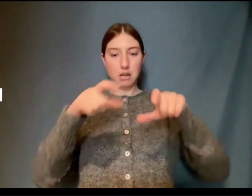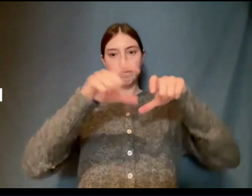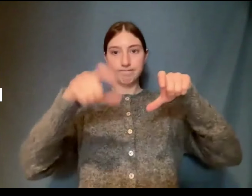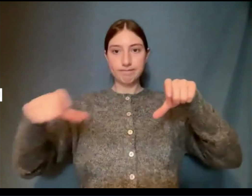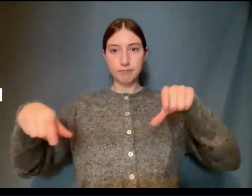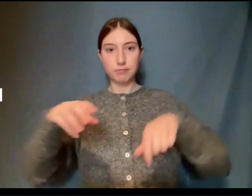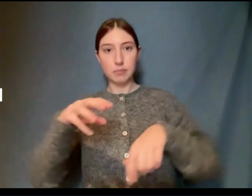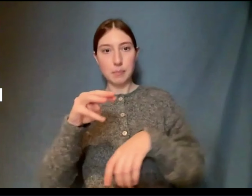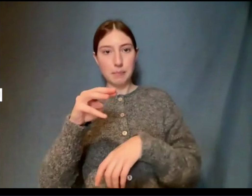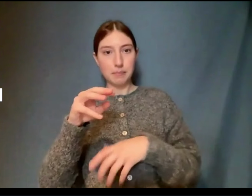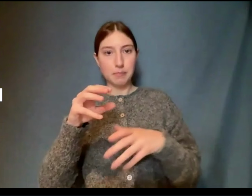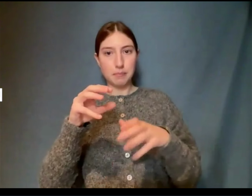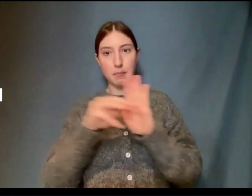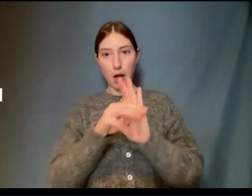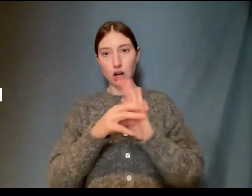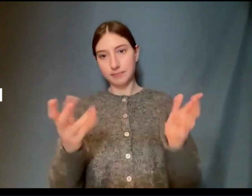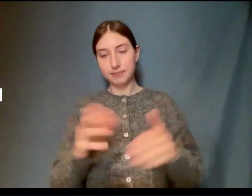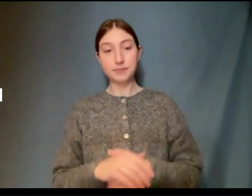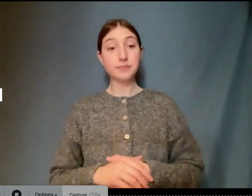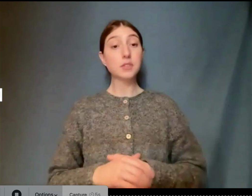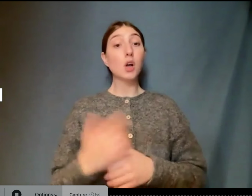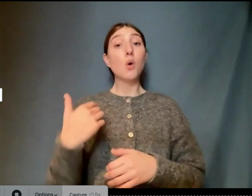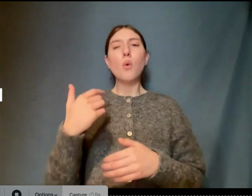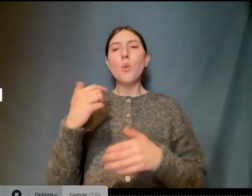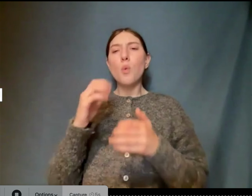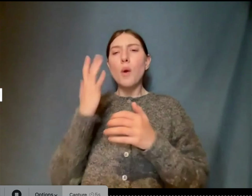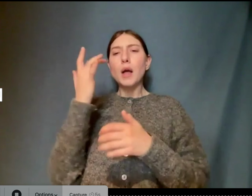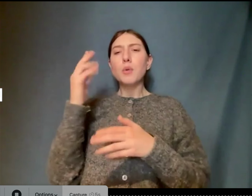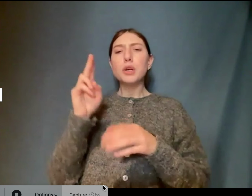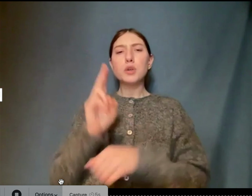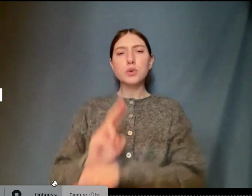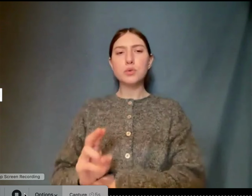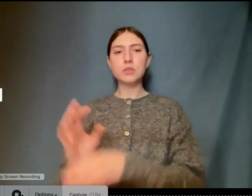the the plasma membrane. The membrane is fluid. Why is it fluid? Because we have